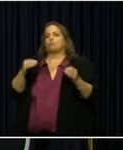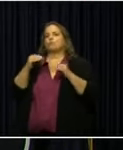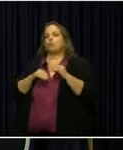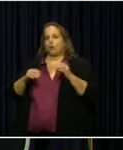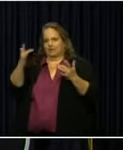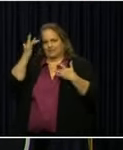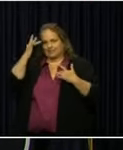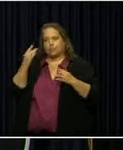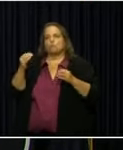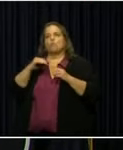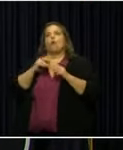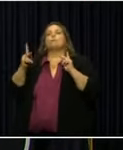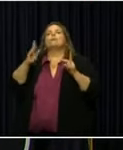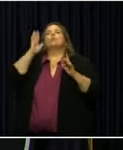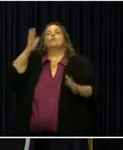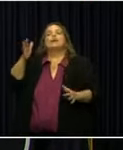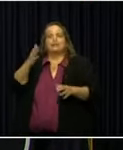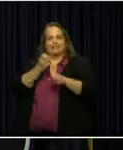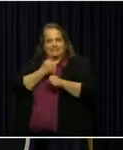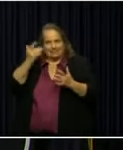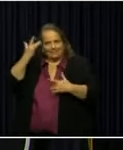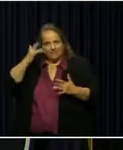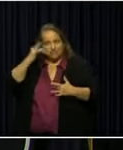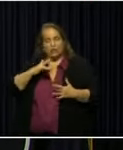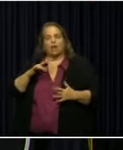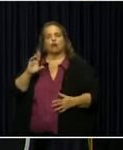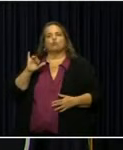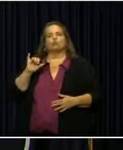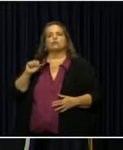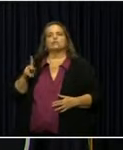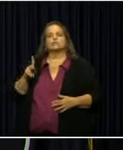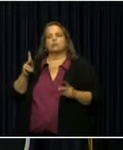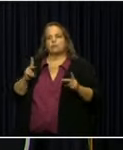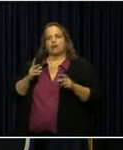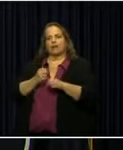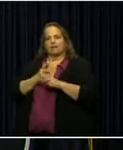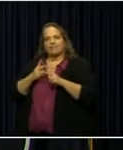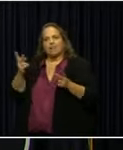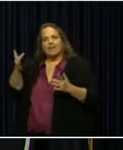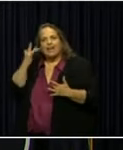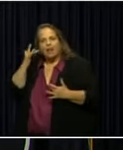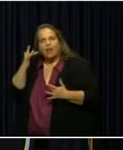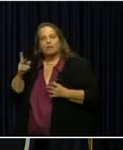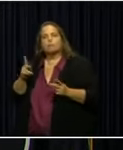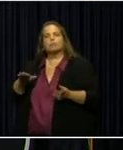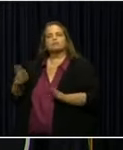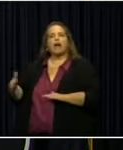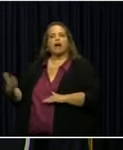PUBLIC HEALTH. I LOOK BEYOND ANY OF THE POLITICAL BACK-AND-FORTH WHEN